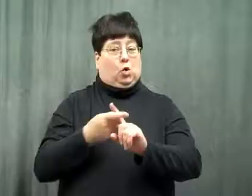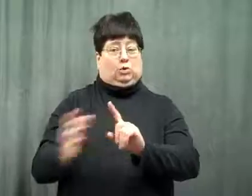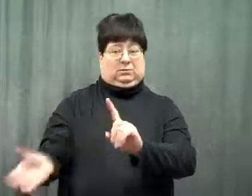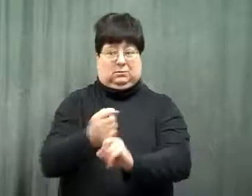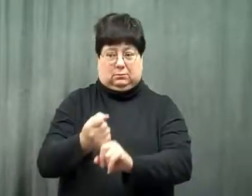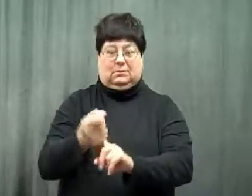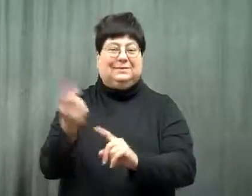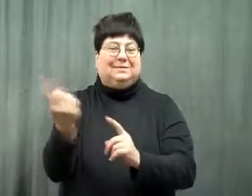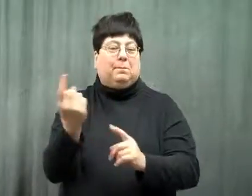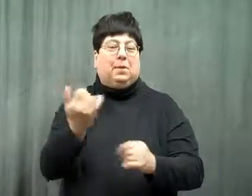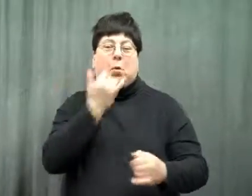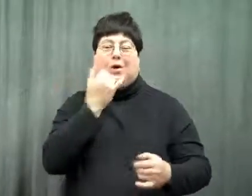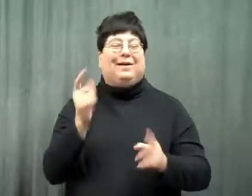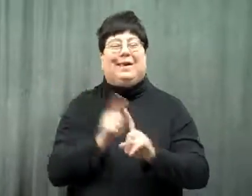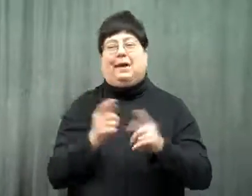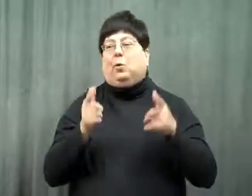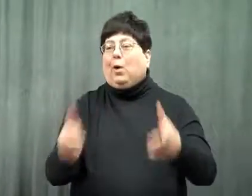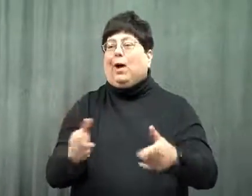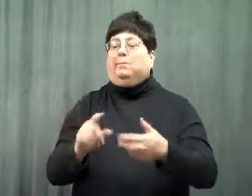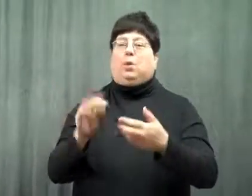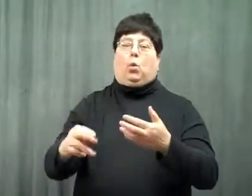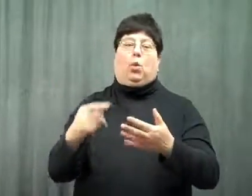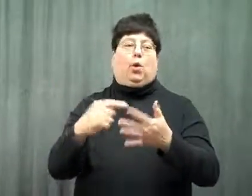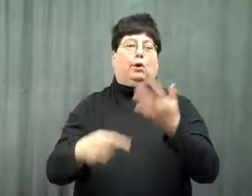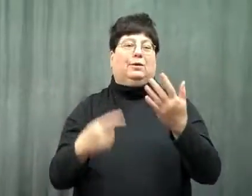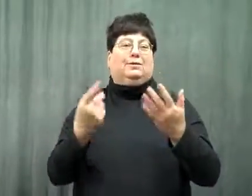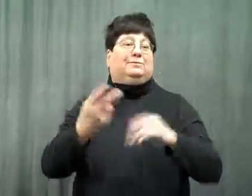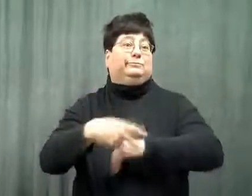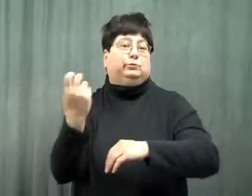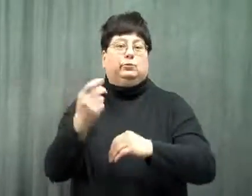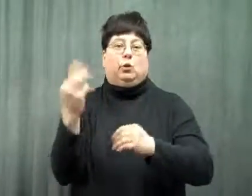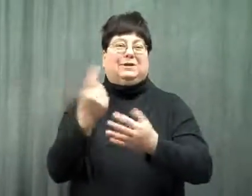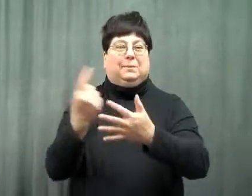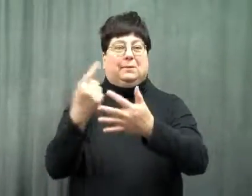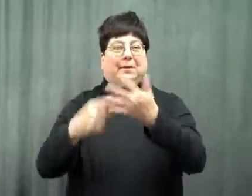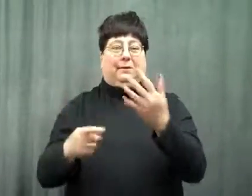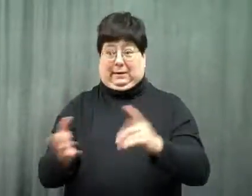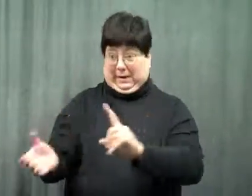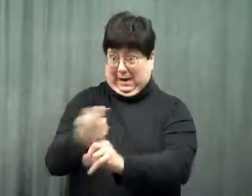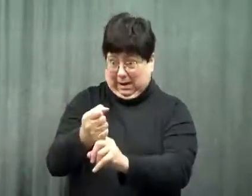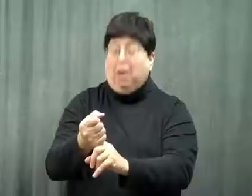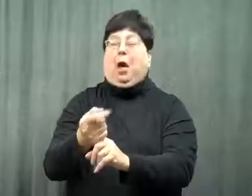First they had to be arrested for a crime like robbery or theft.